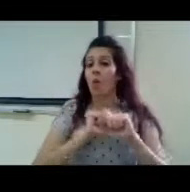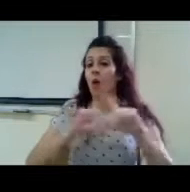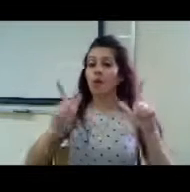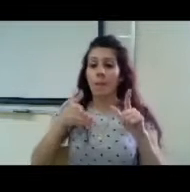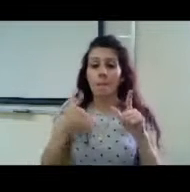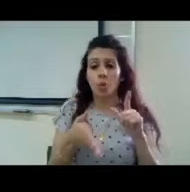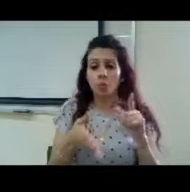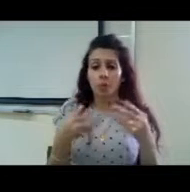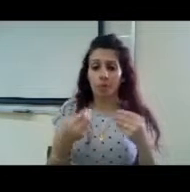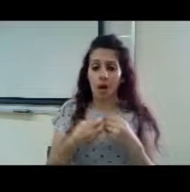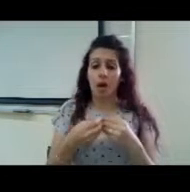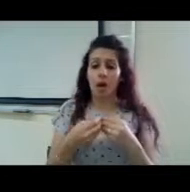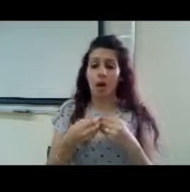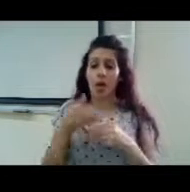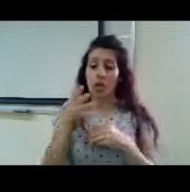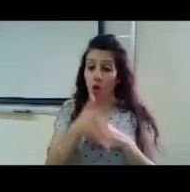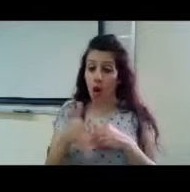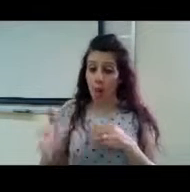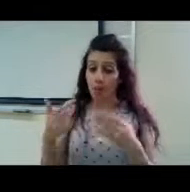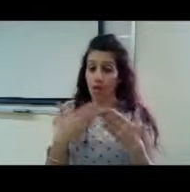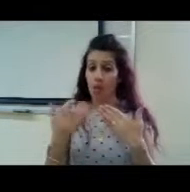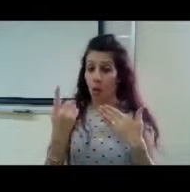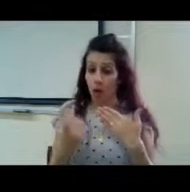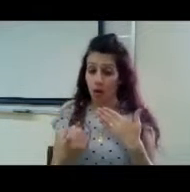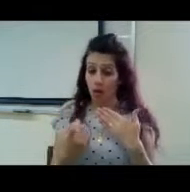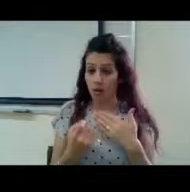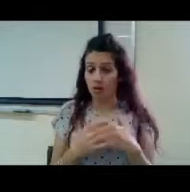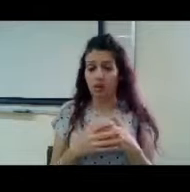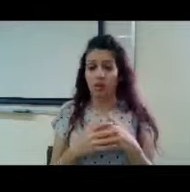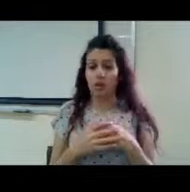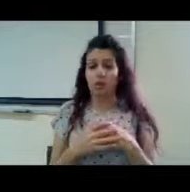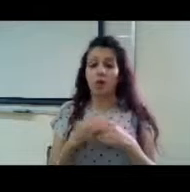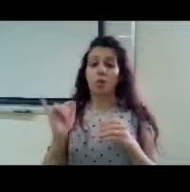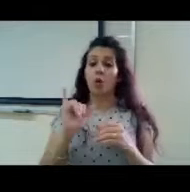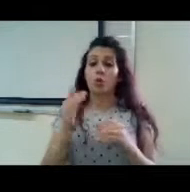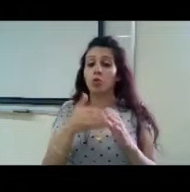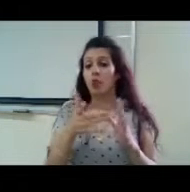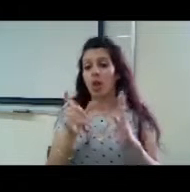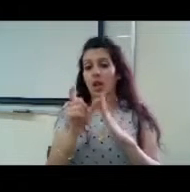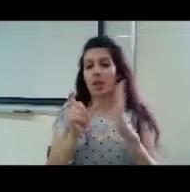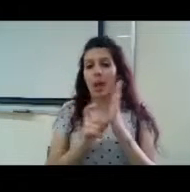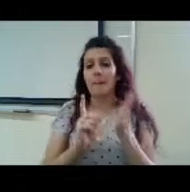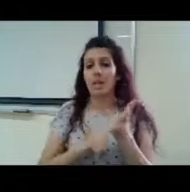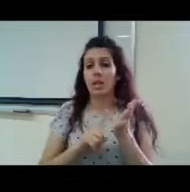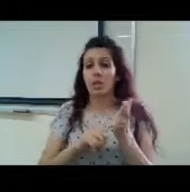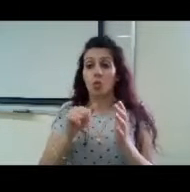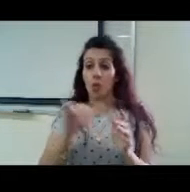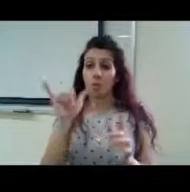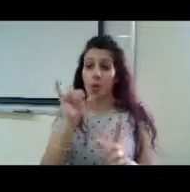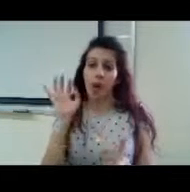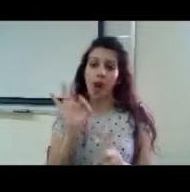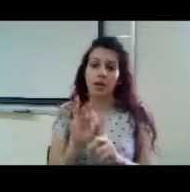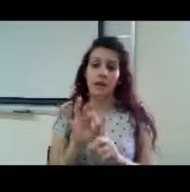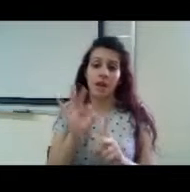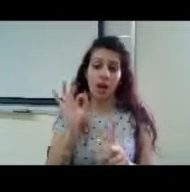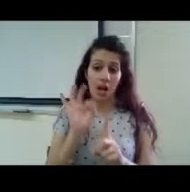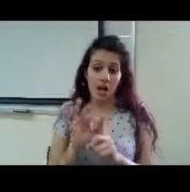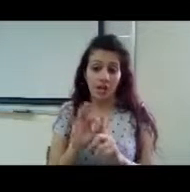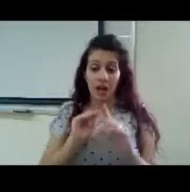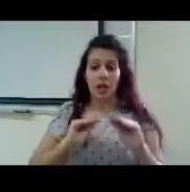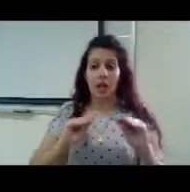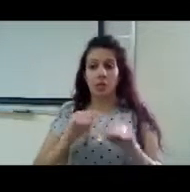Oliver de Alba Appa domine ramen meter see who hadith Italian damaged Bobby